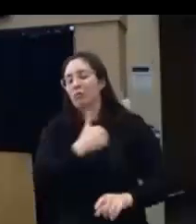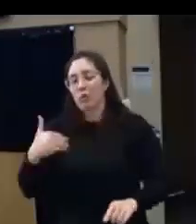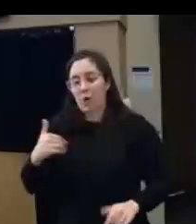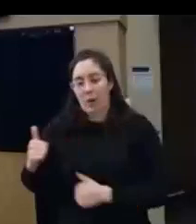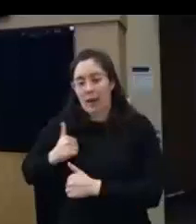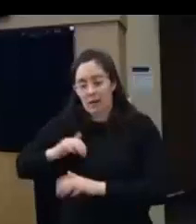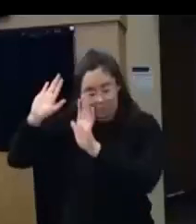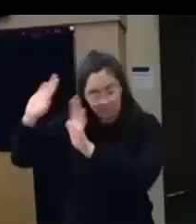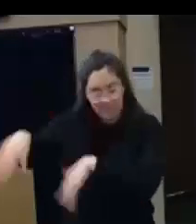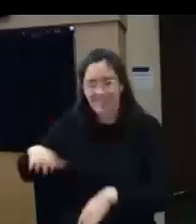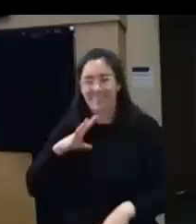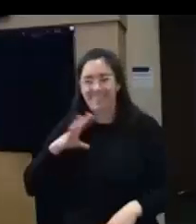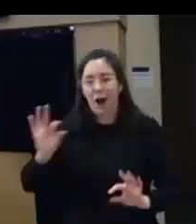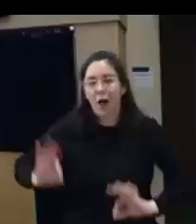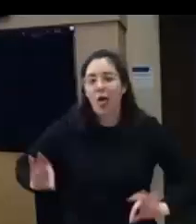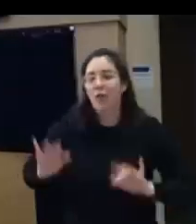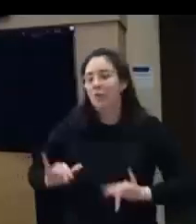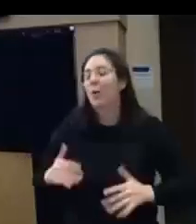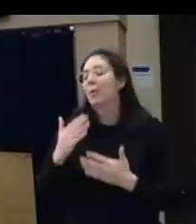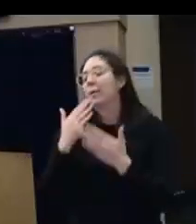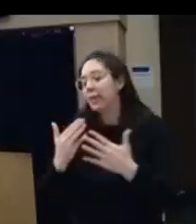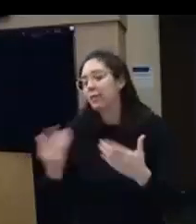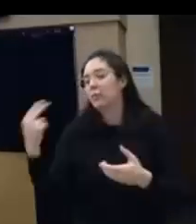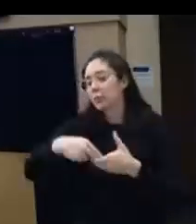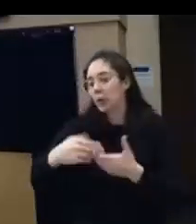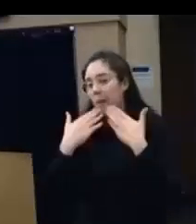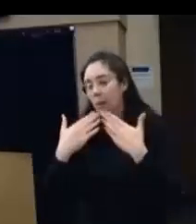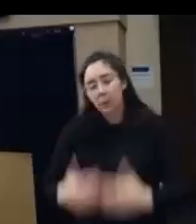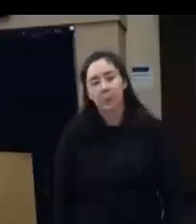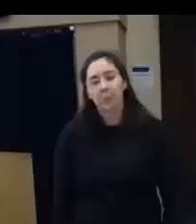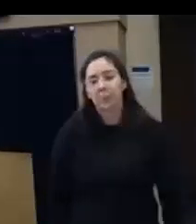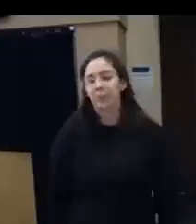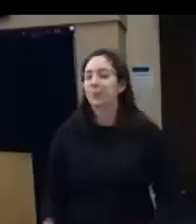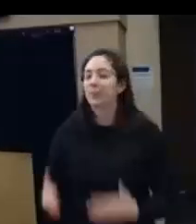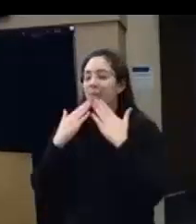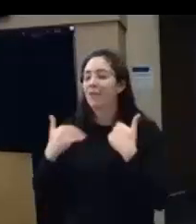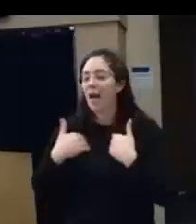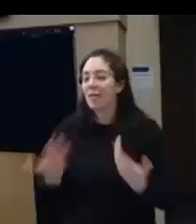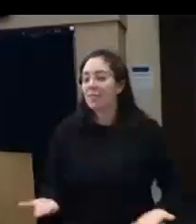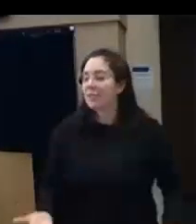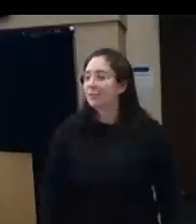we do but thank you again for being with us and thank you all for coming thank you for having me